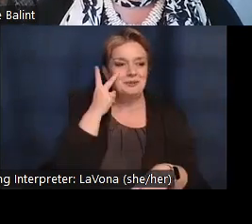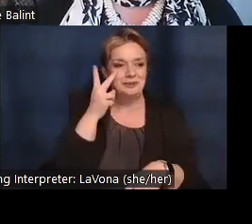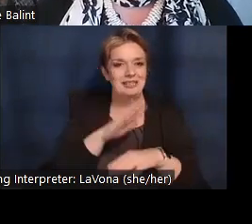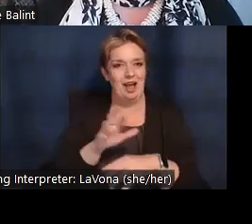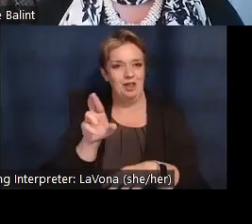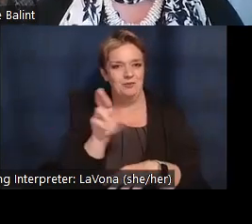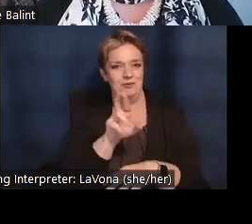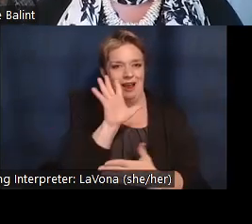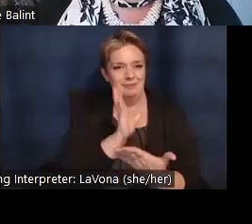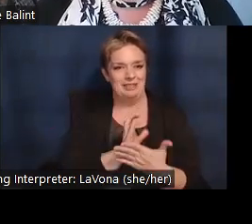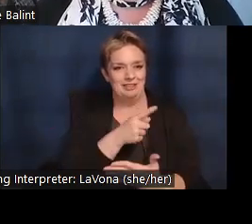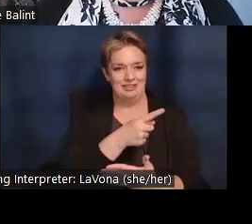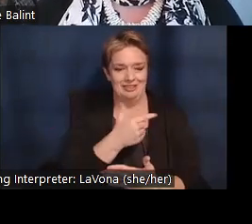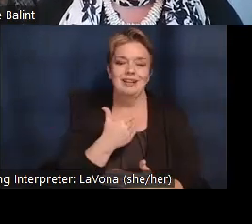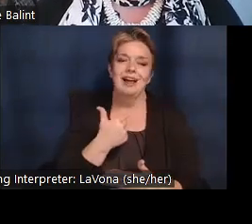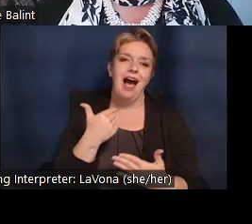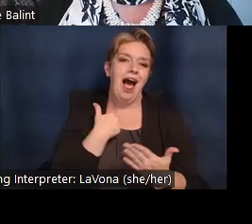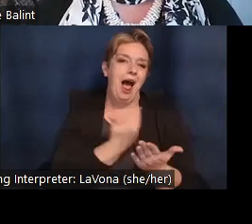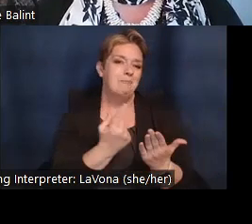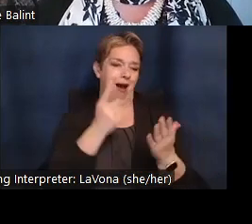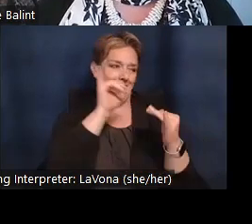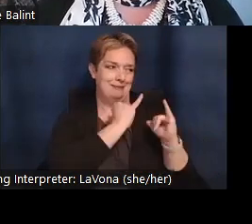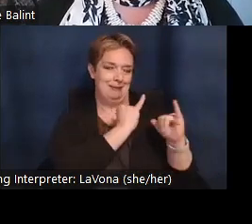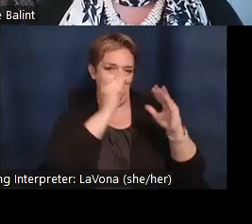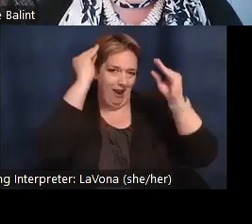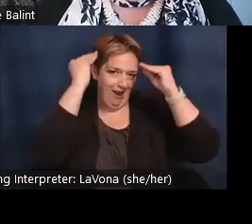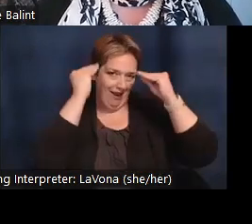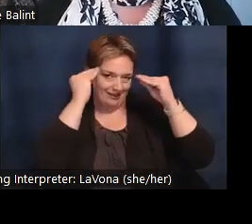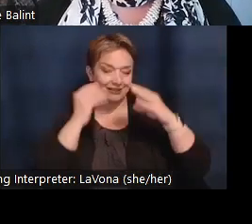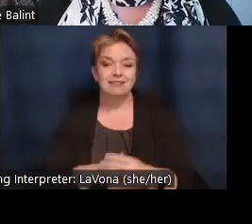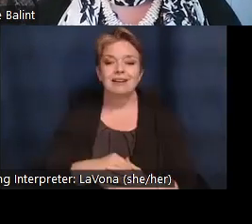But there is always more to learn, and for devotees and novices alike,